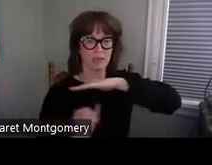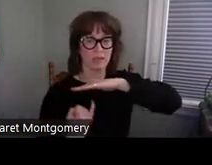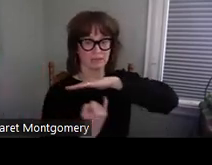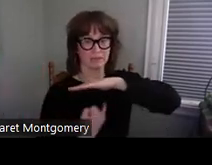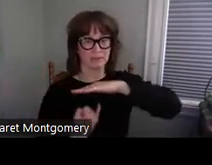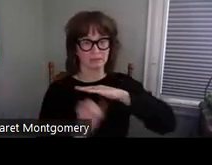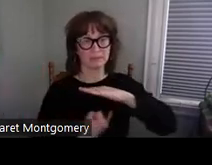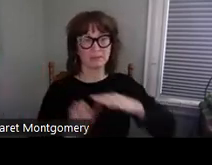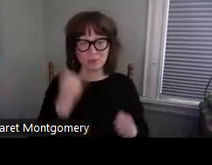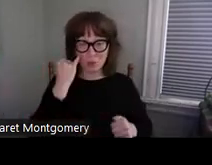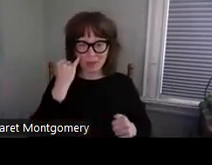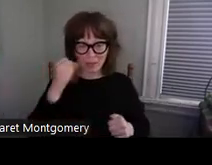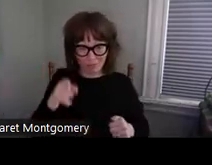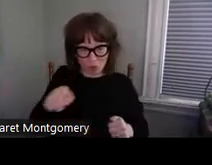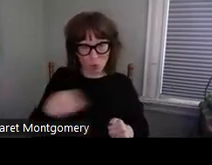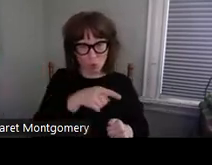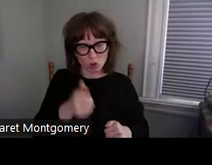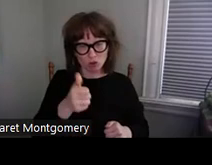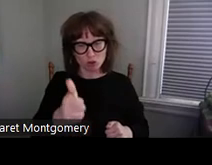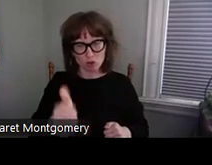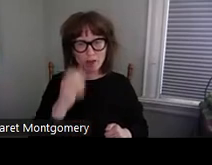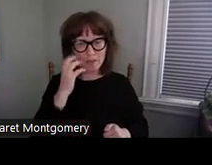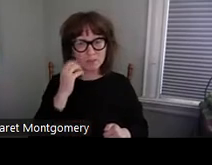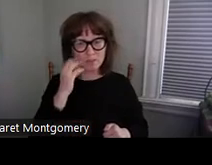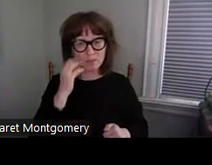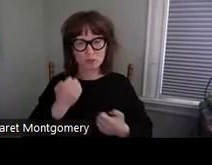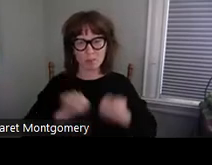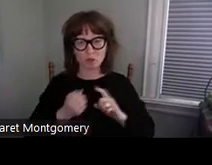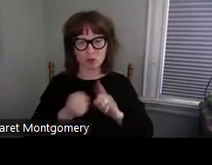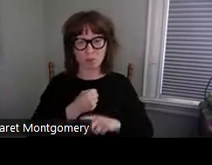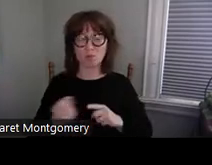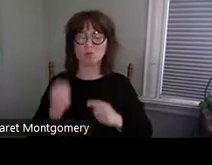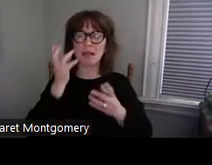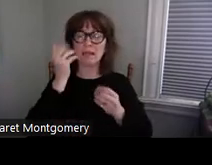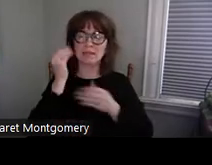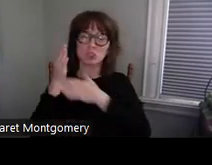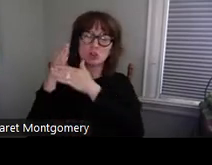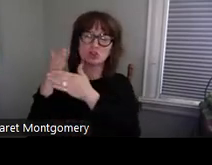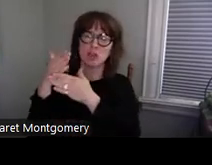a emotional abuse, consider sharing your experiences with a trusted friend or relative to get outside